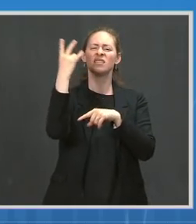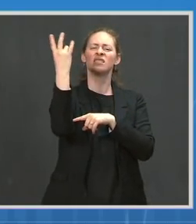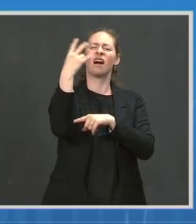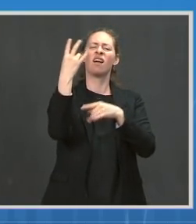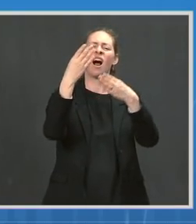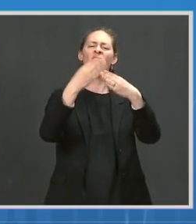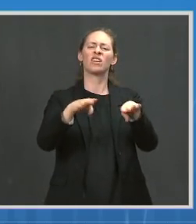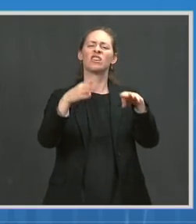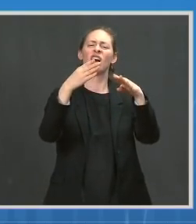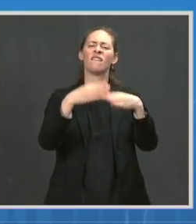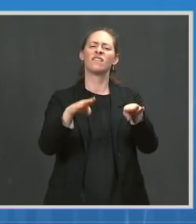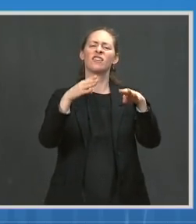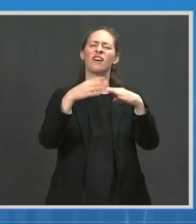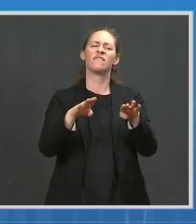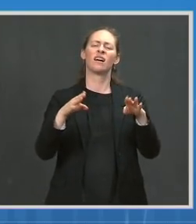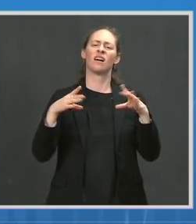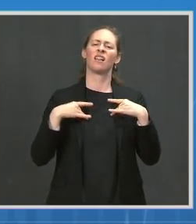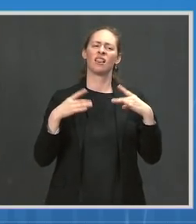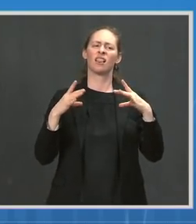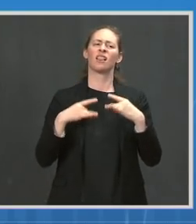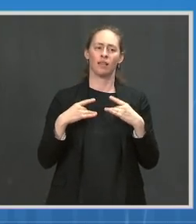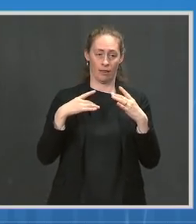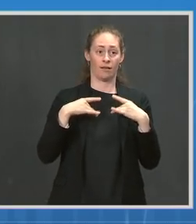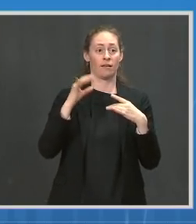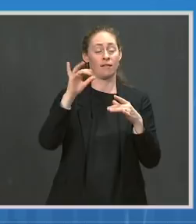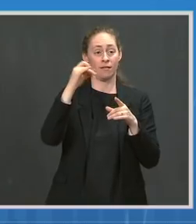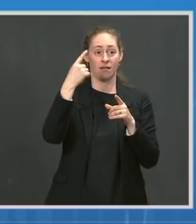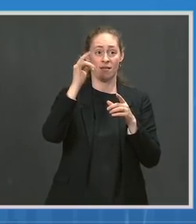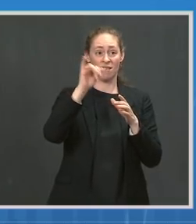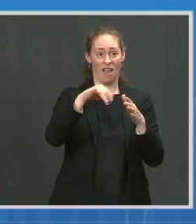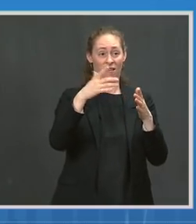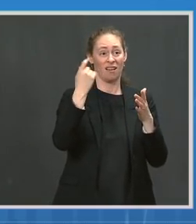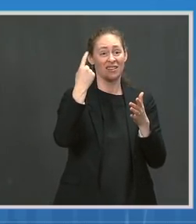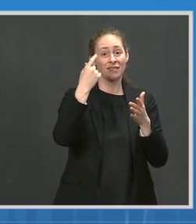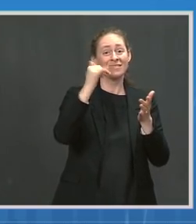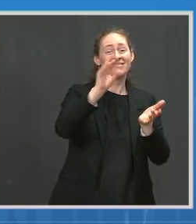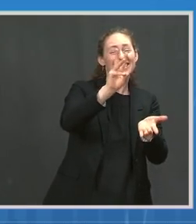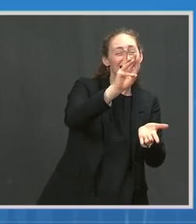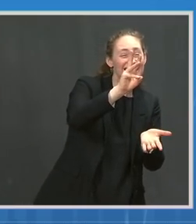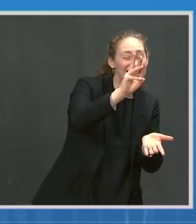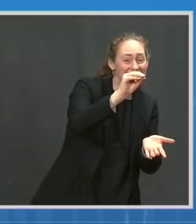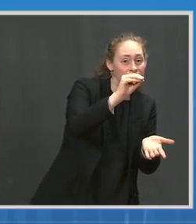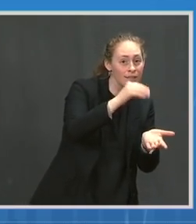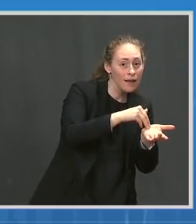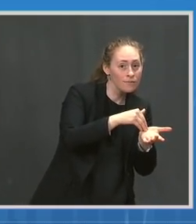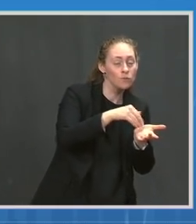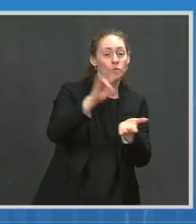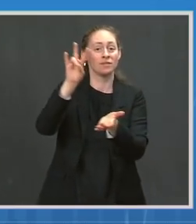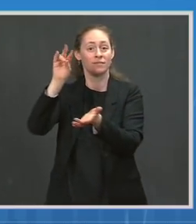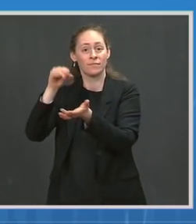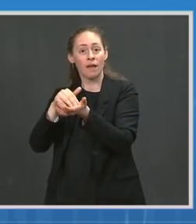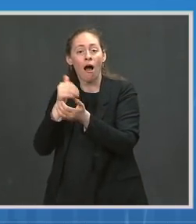that's between 60- and 70,000 cases a day. When you talk about the Israelis pulling back